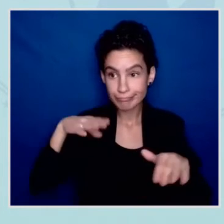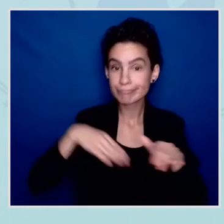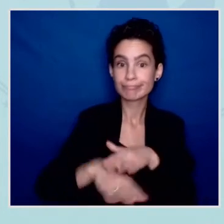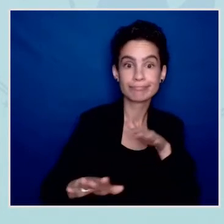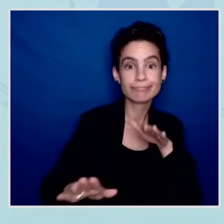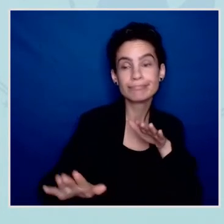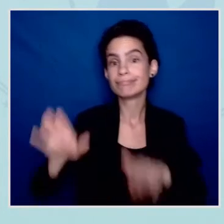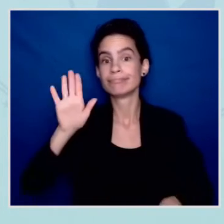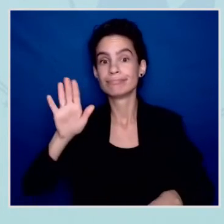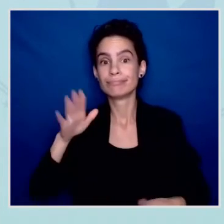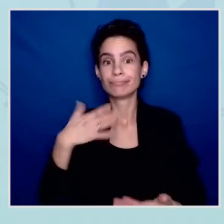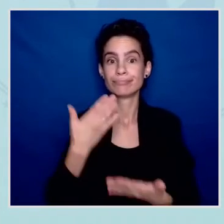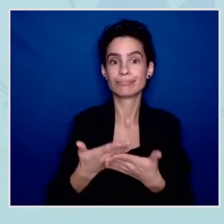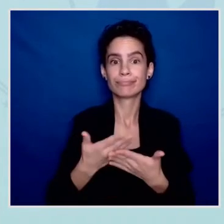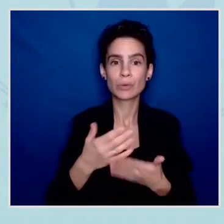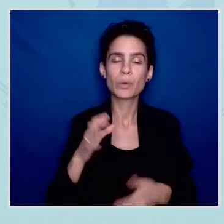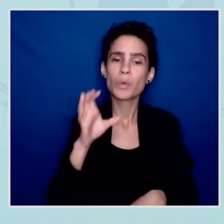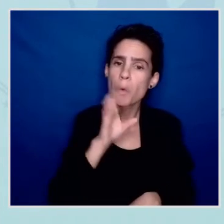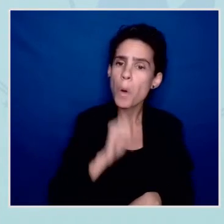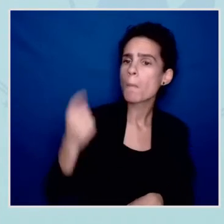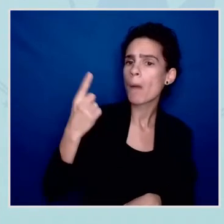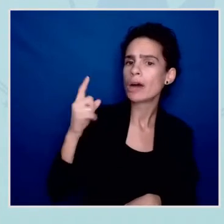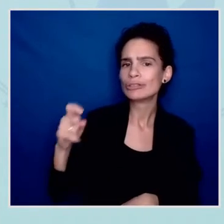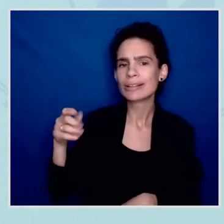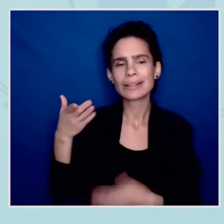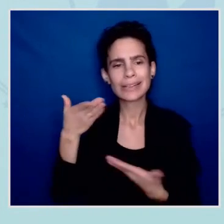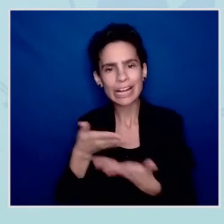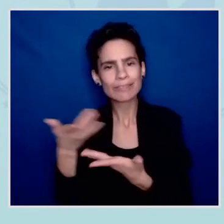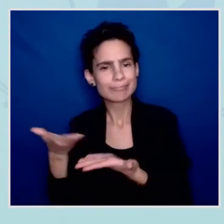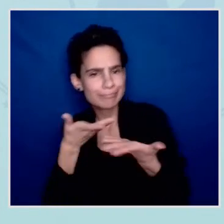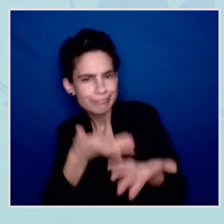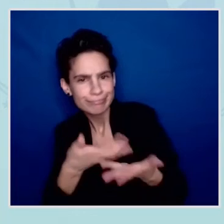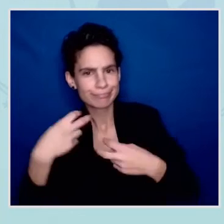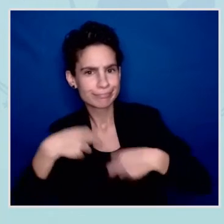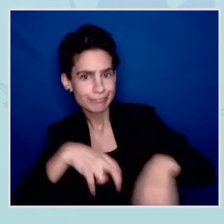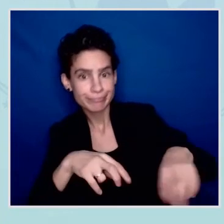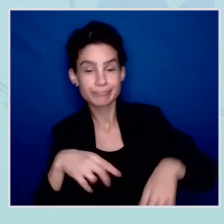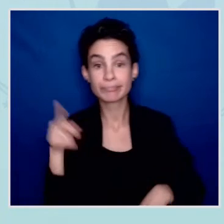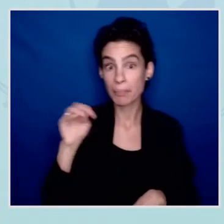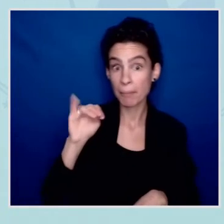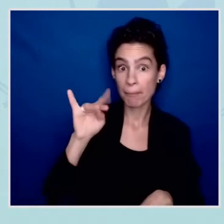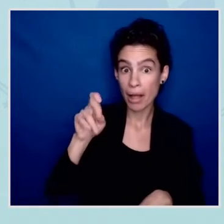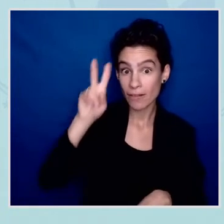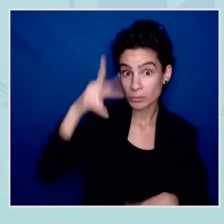HAD BEEN ON HISTORICAL PRECEDENCE OF HOW, UNDER THE